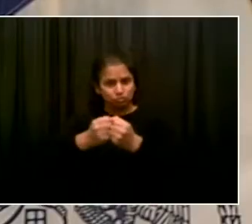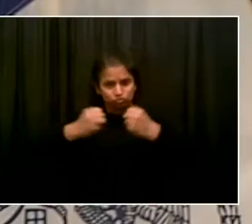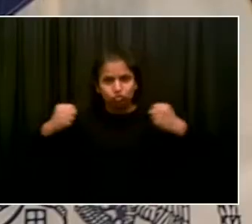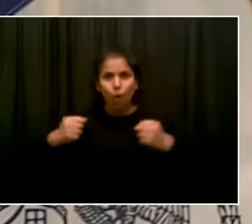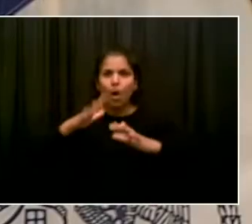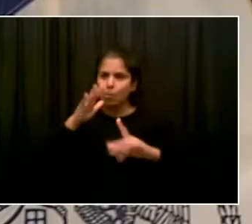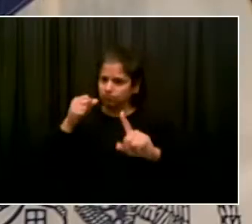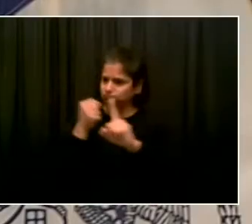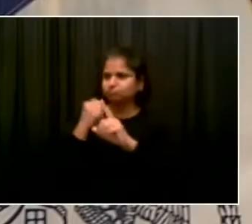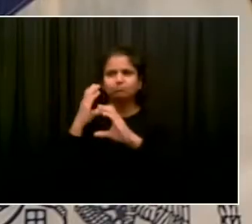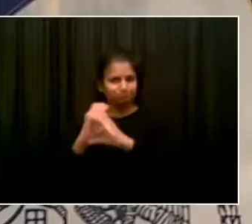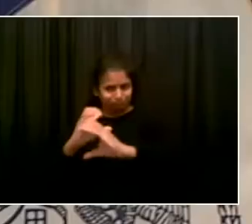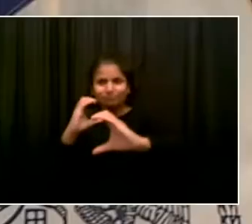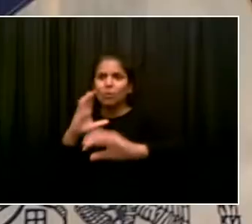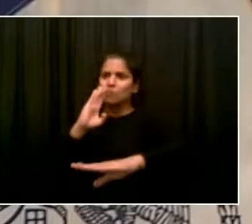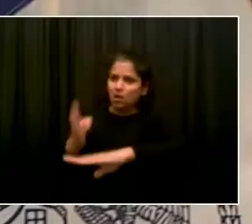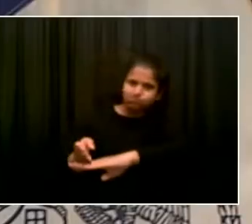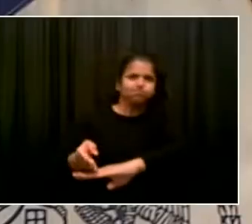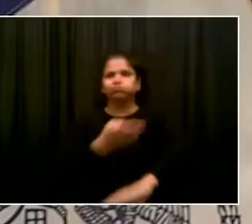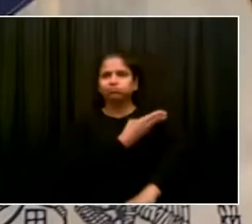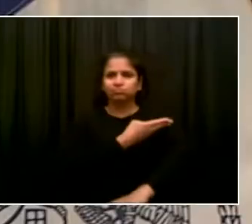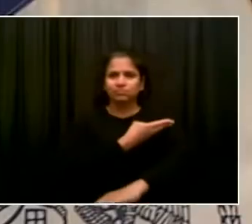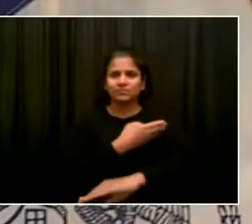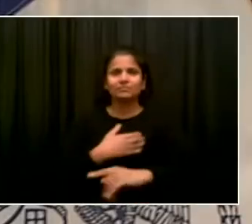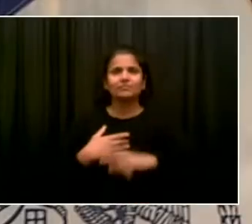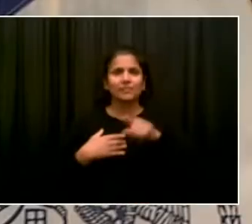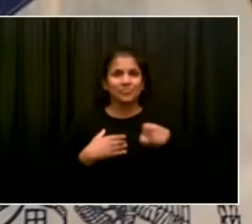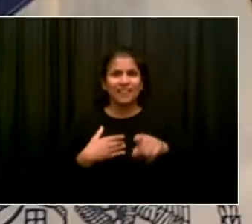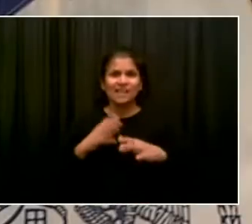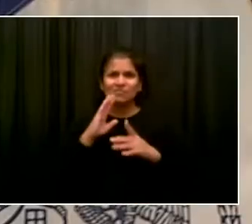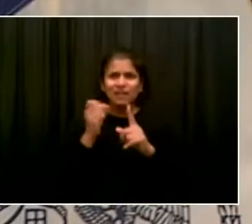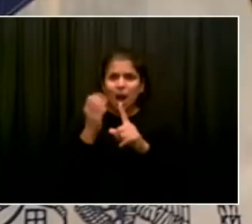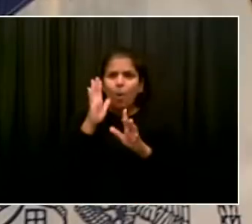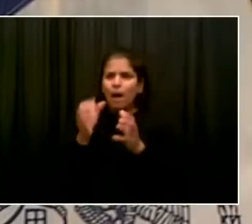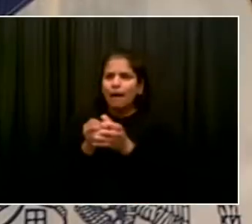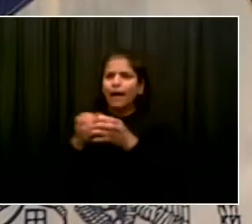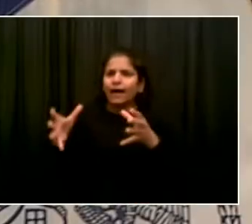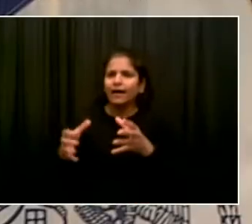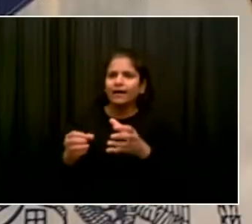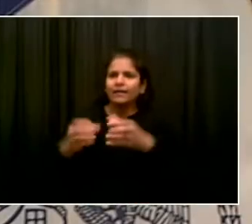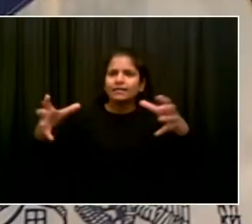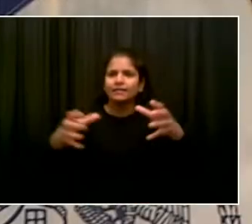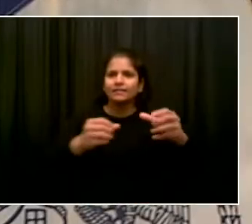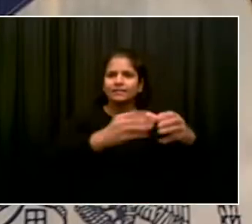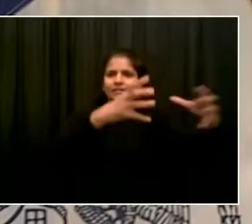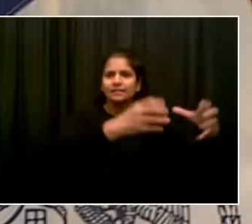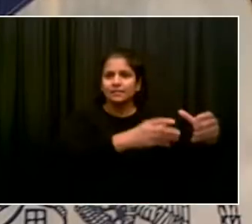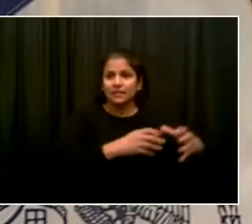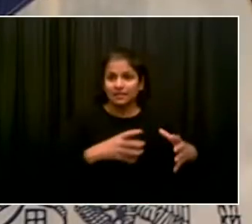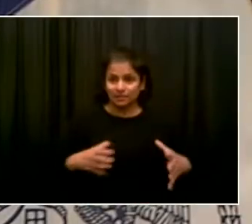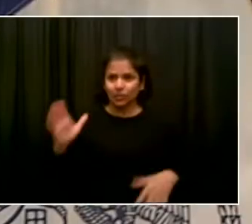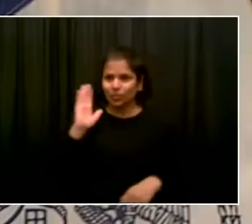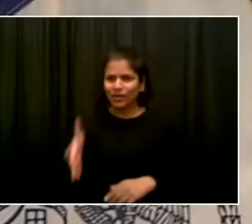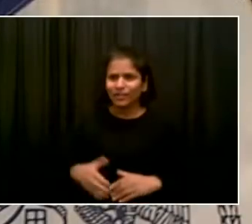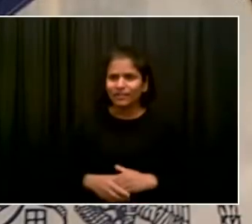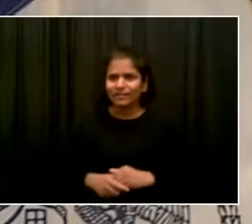IT IS IMPOSSIBLE TO TALAK BT OU THE LASTING MPIAT,C WHEN THESE THINGS ARE JUST STARTING,